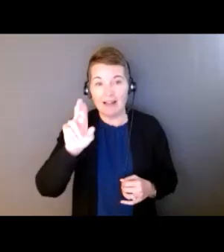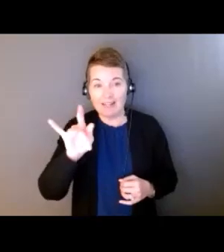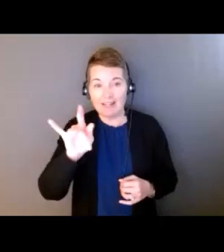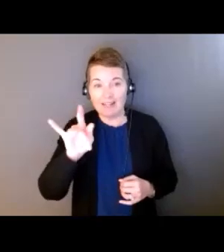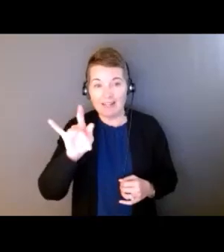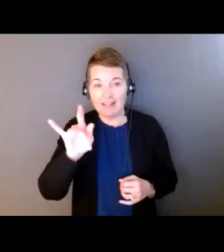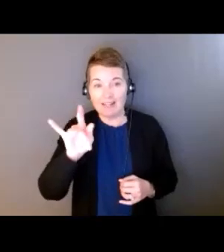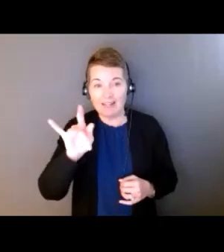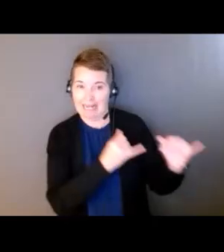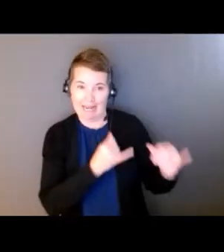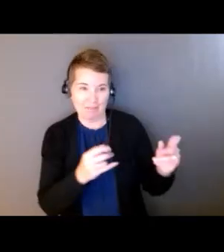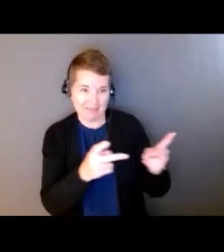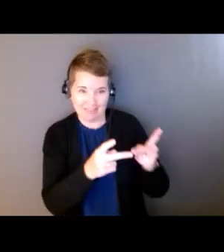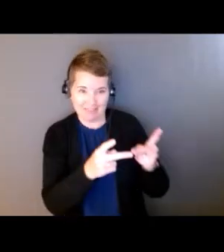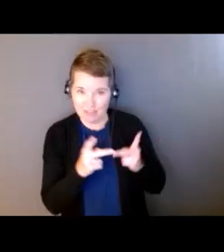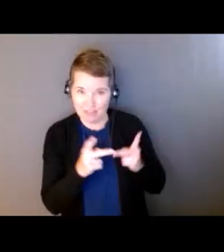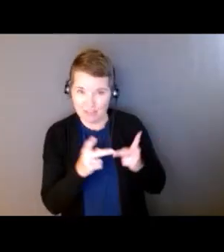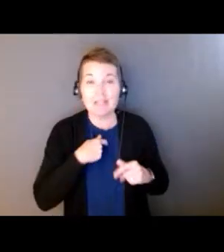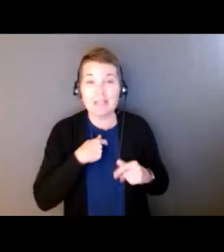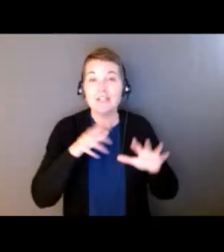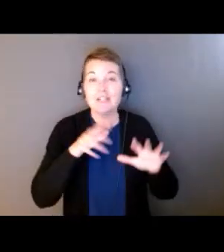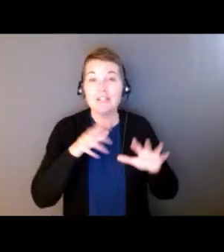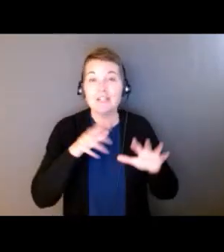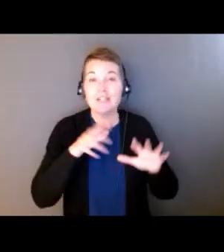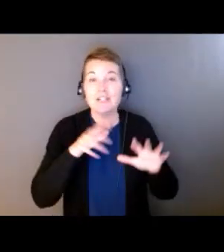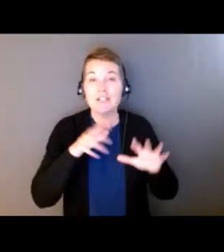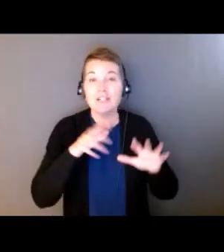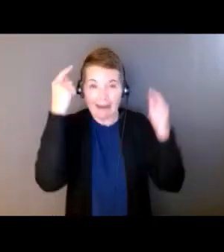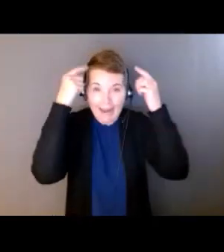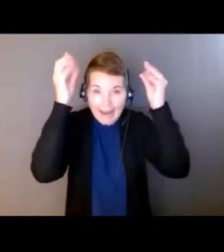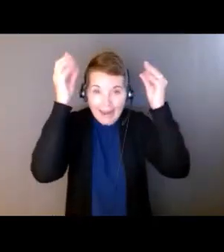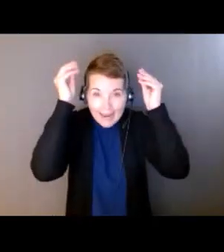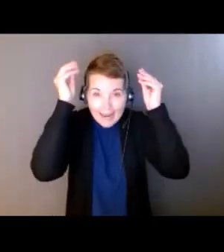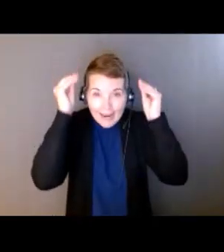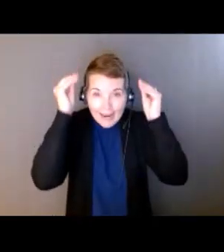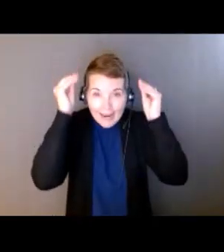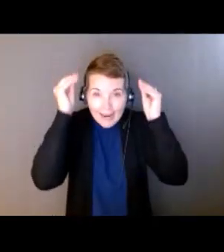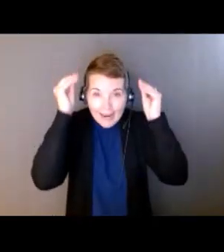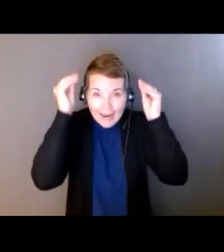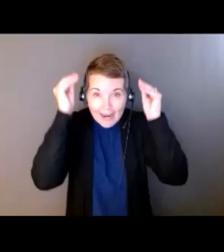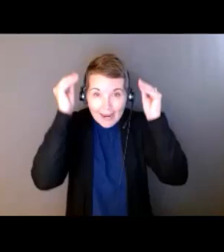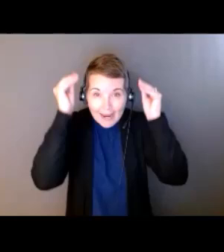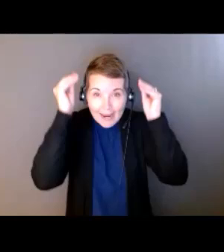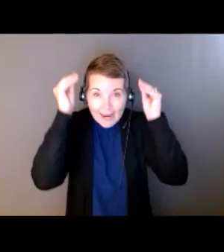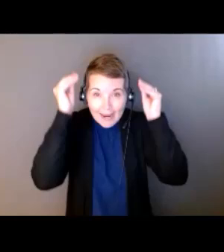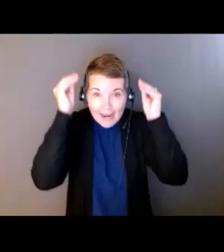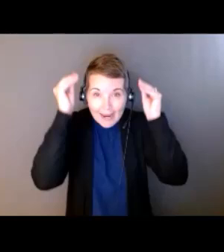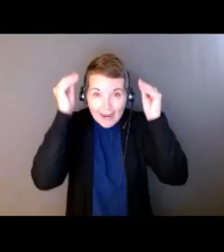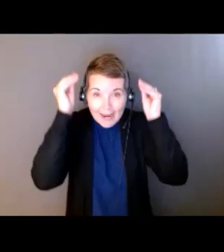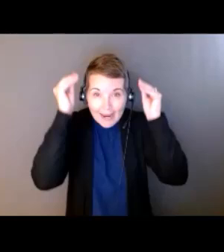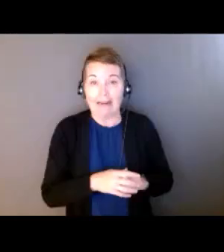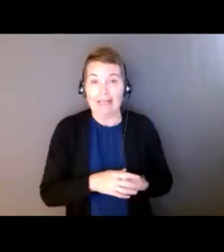I have dark, black hair, black glasses, and wearing a blue shirt with a white collar.